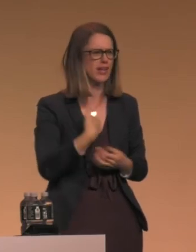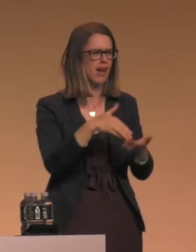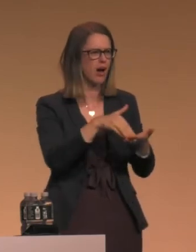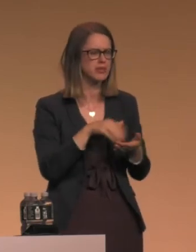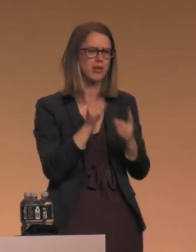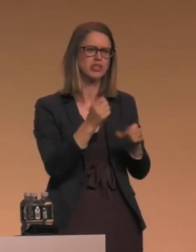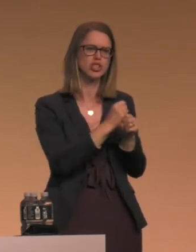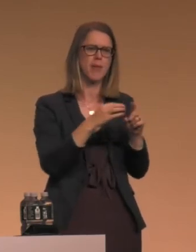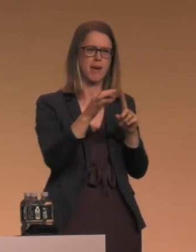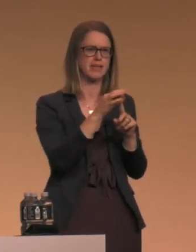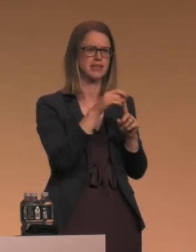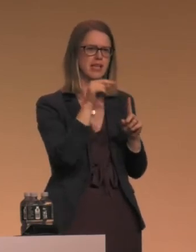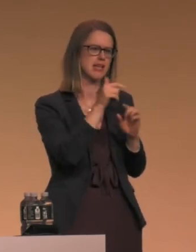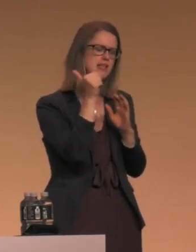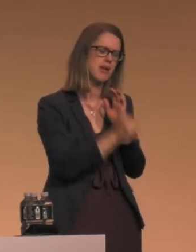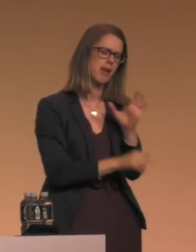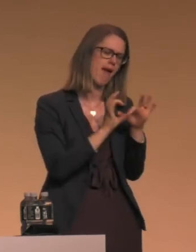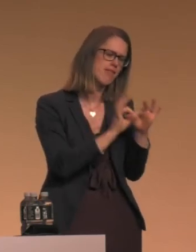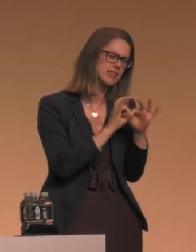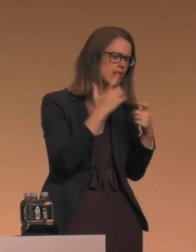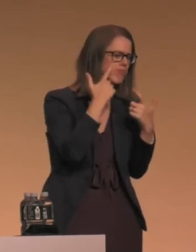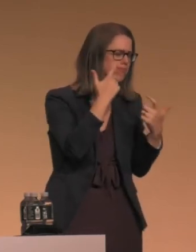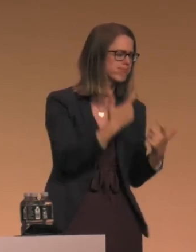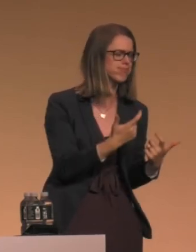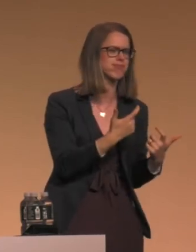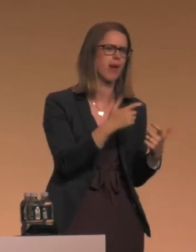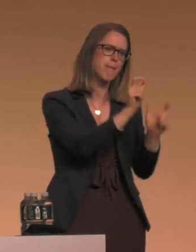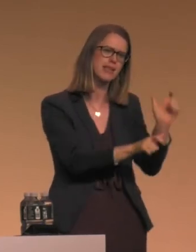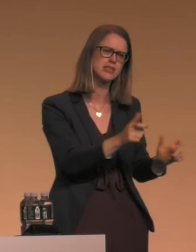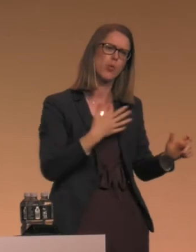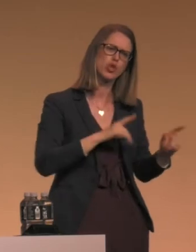General practitioners are quite deeply invested in the care of their patients and want to do the best.